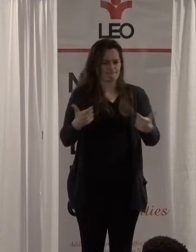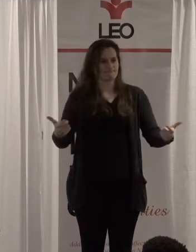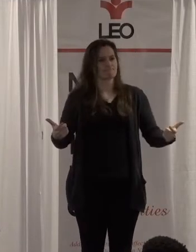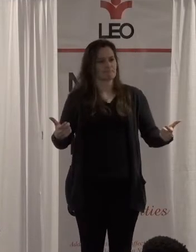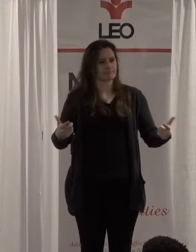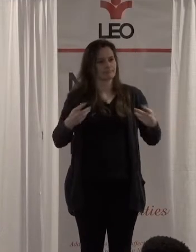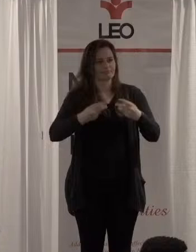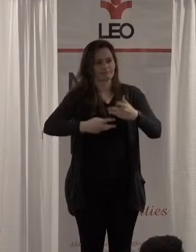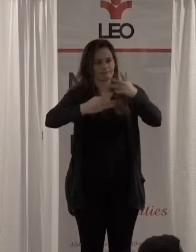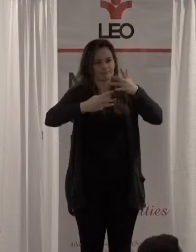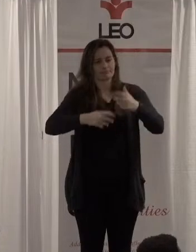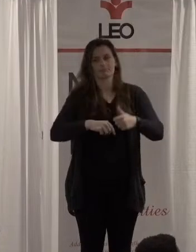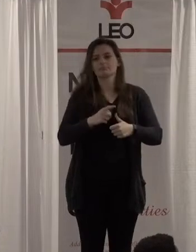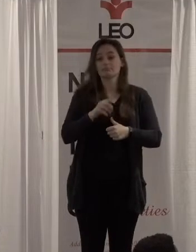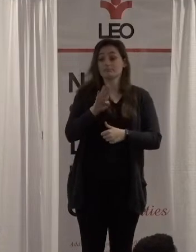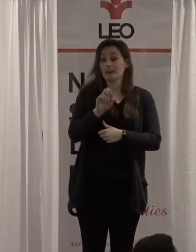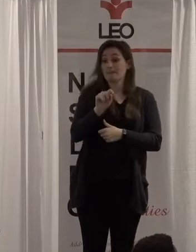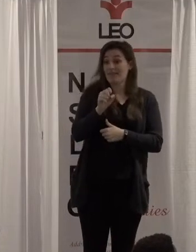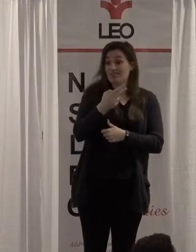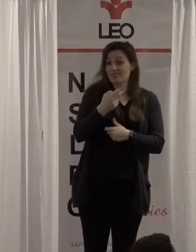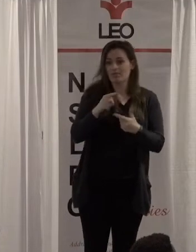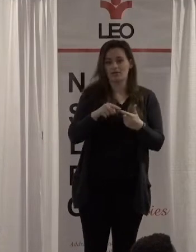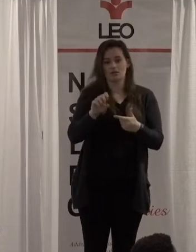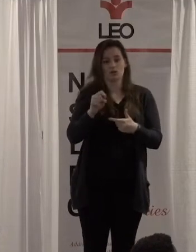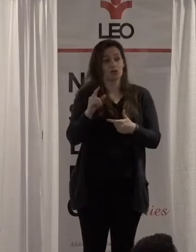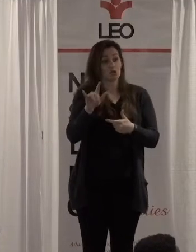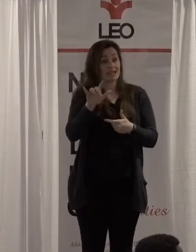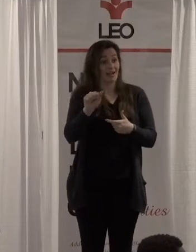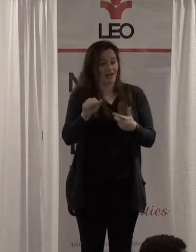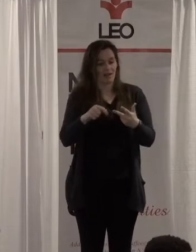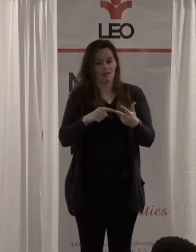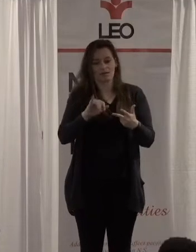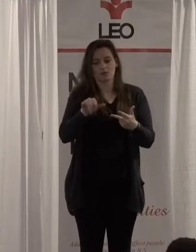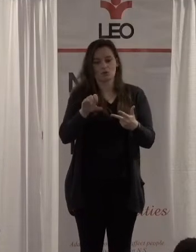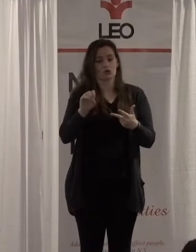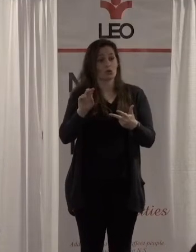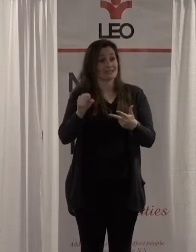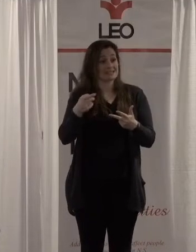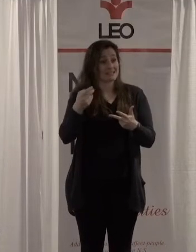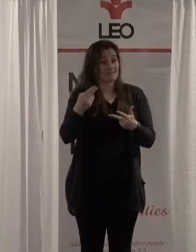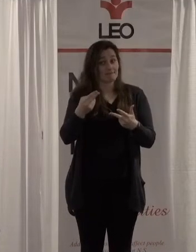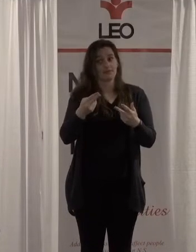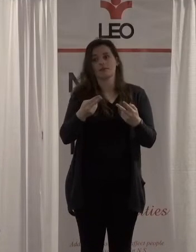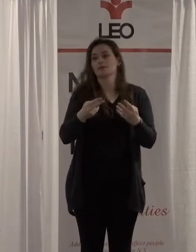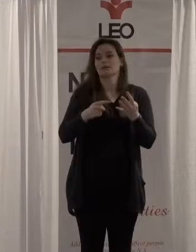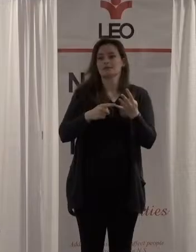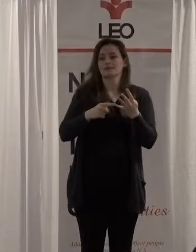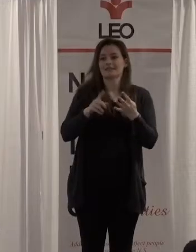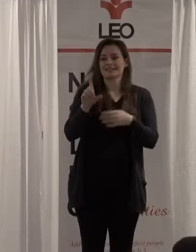BETH MCLEAN, SHEILA LIVINGSTONE. JOSEPH DELANEY AND THE DISABILITY RIGHTS COALITION